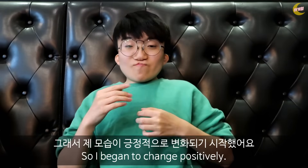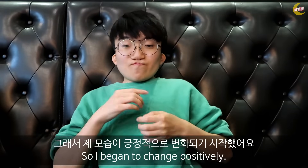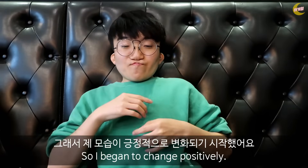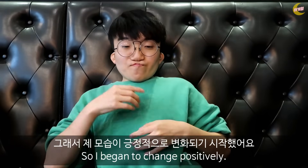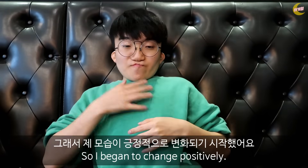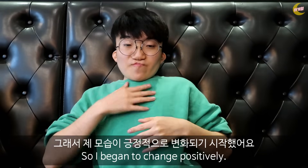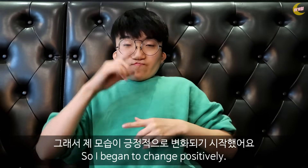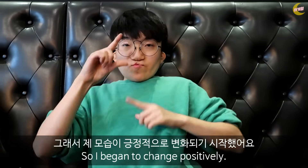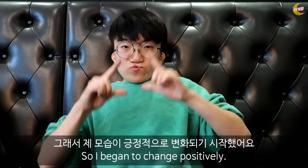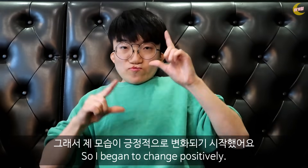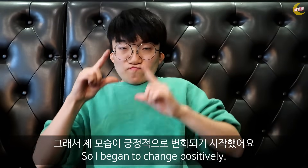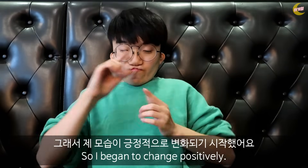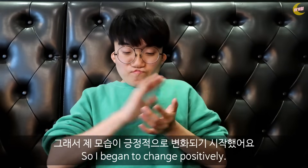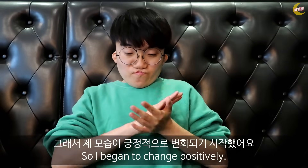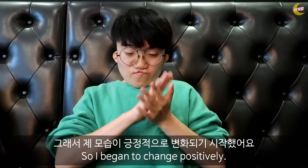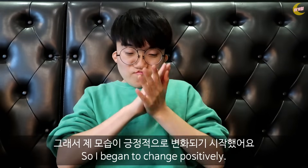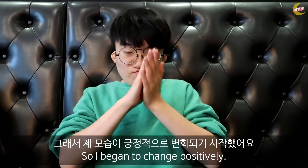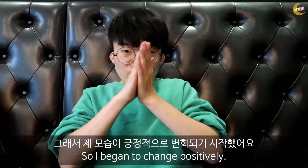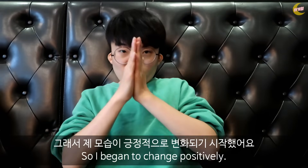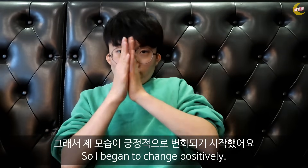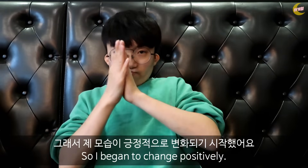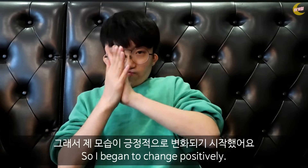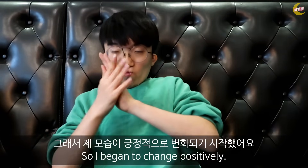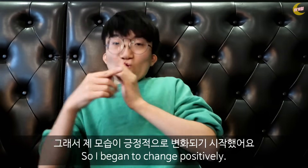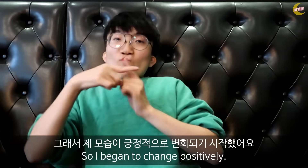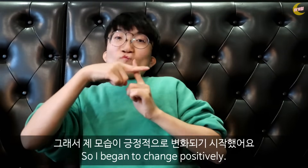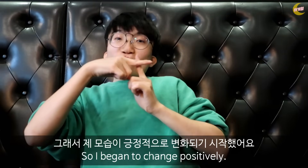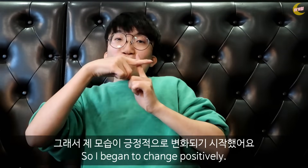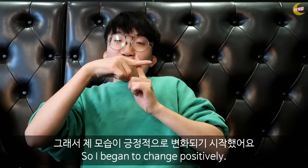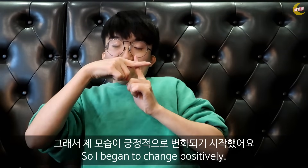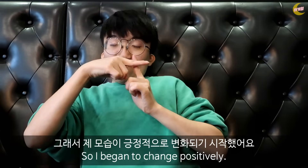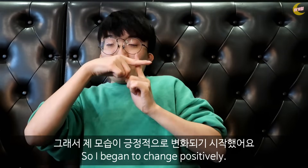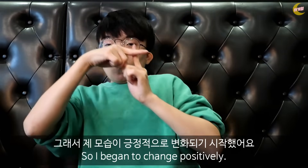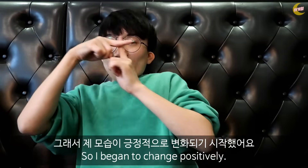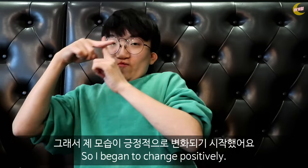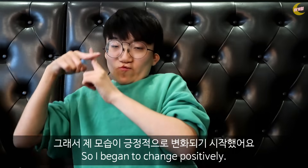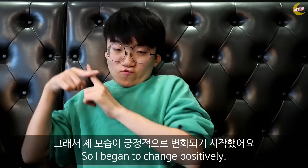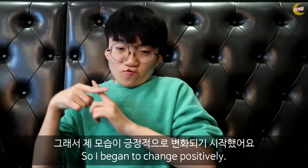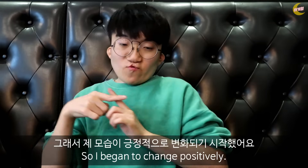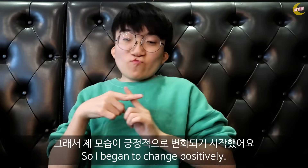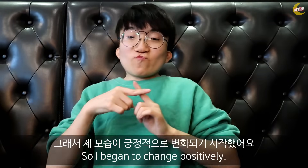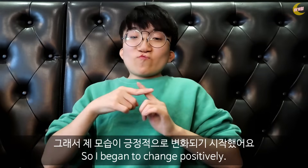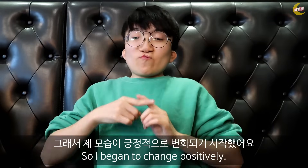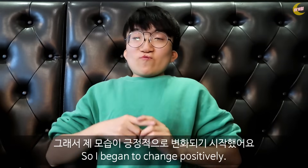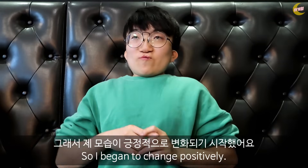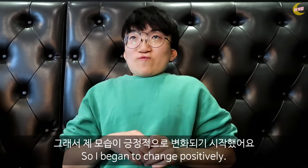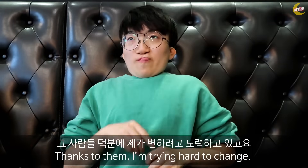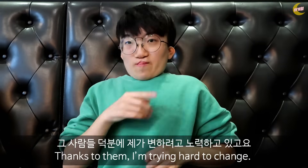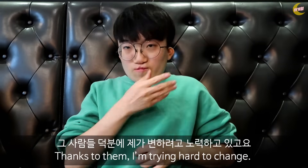So I began to change positively.